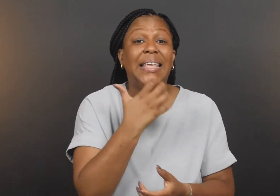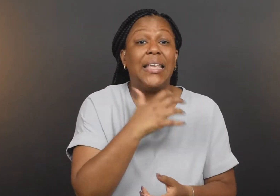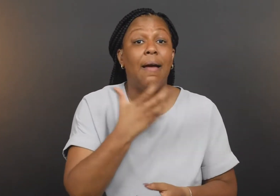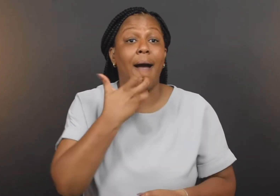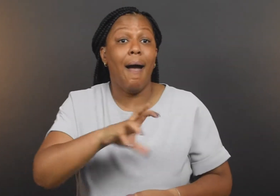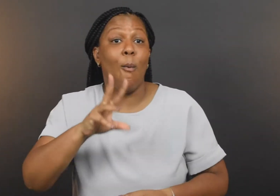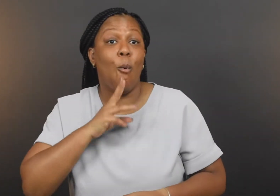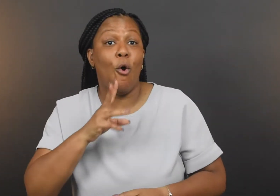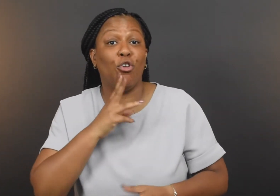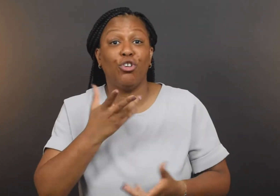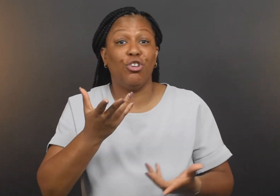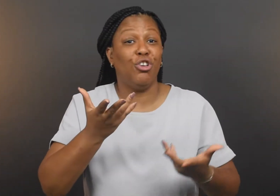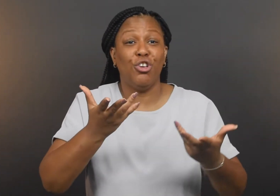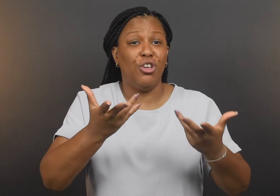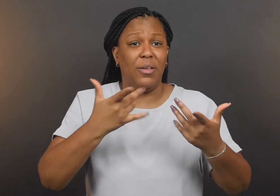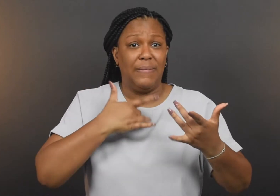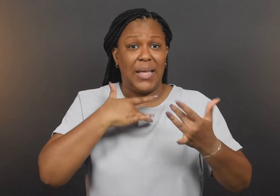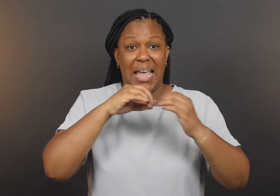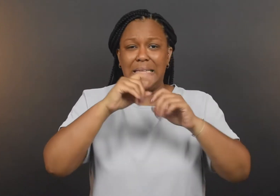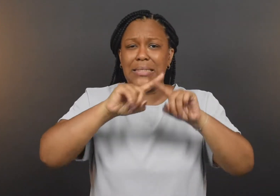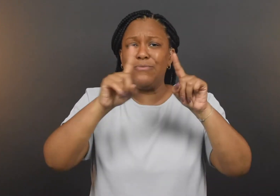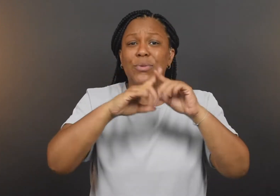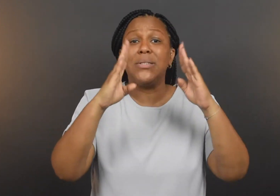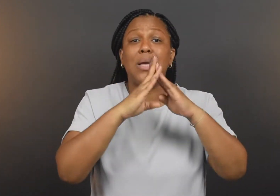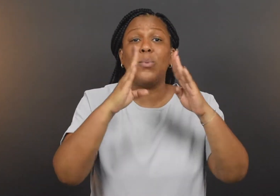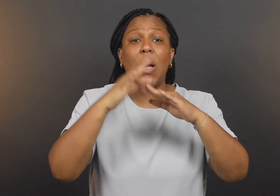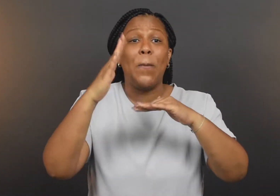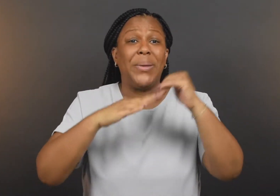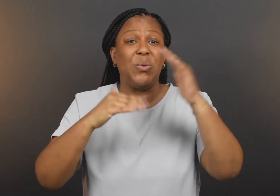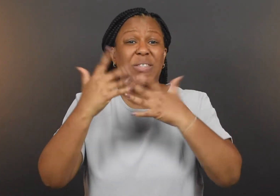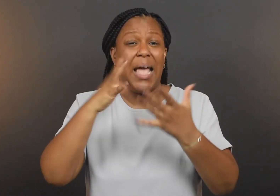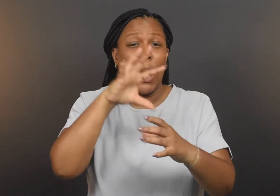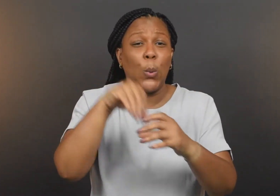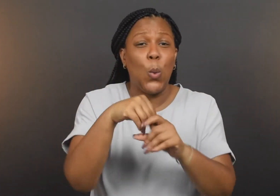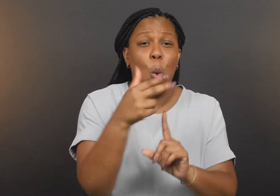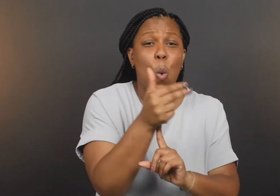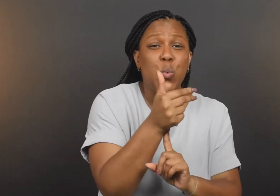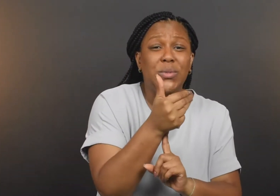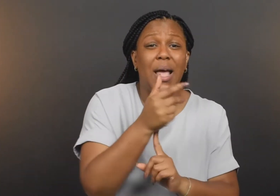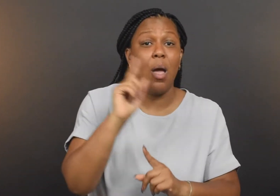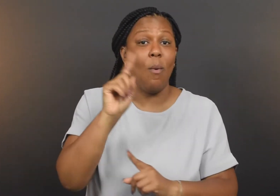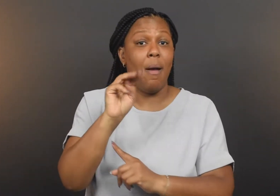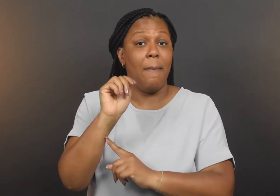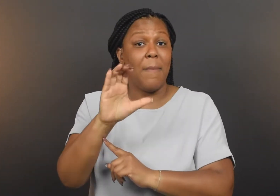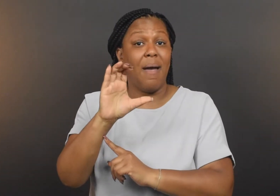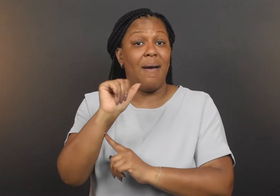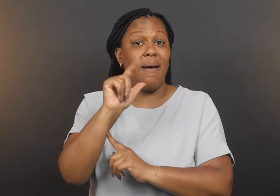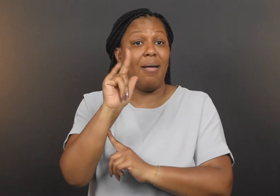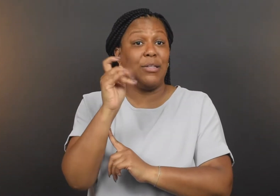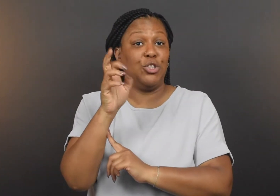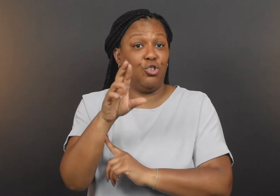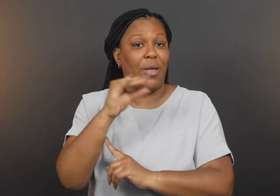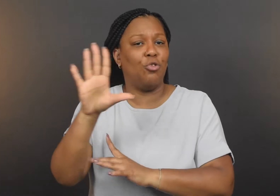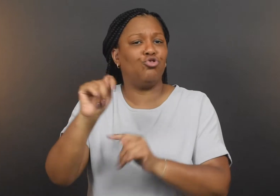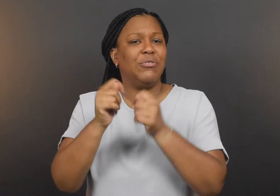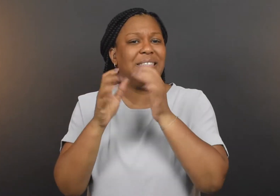water to numerous downtown buildings—including the hotel where McAllister and her team were staying.